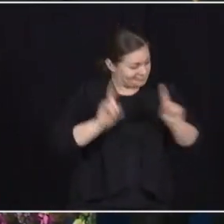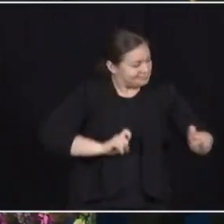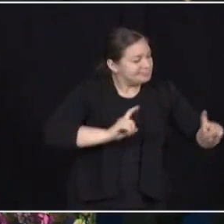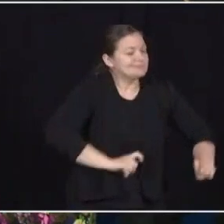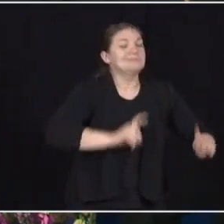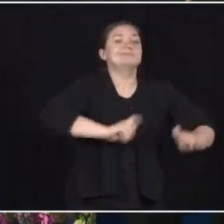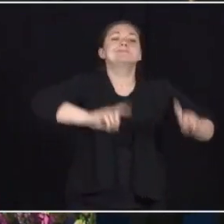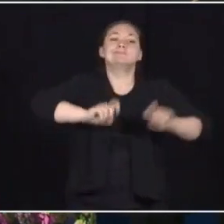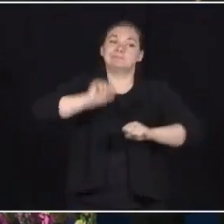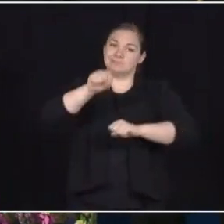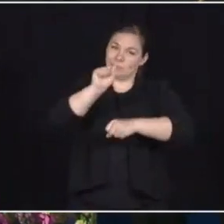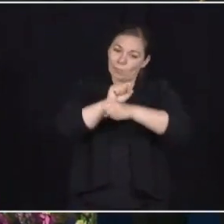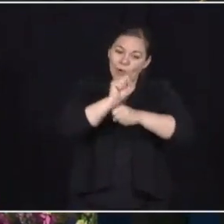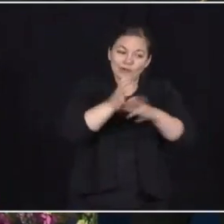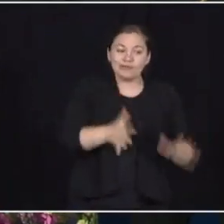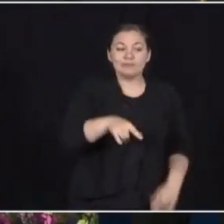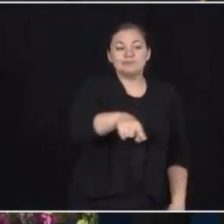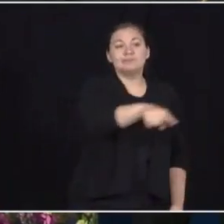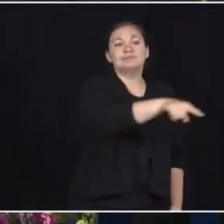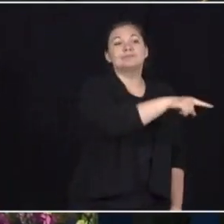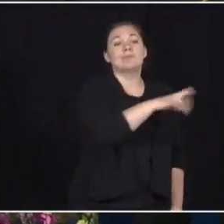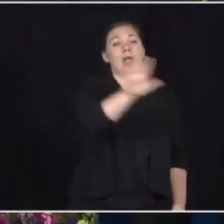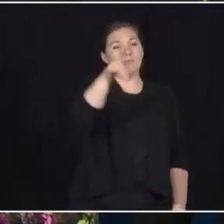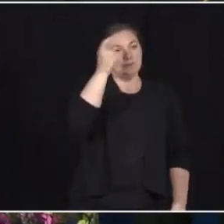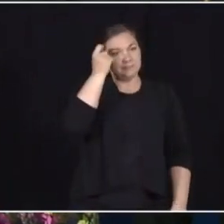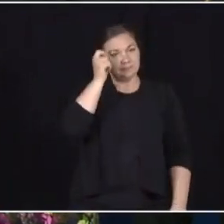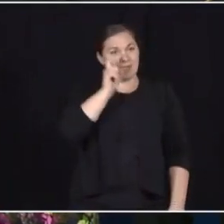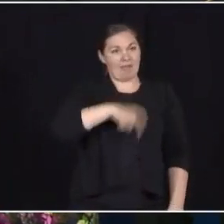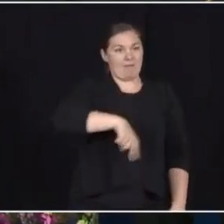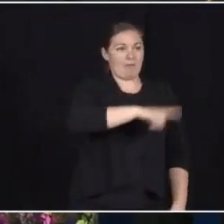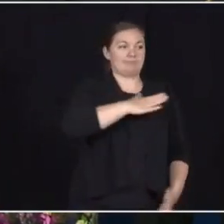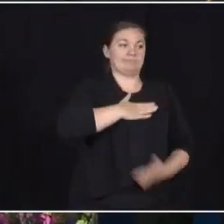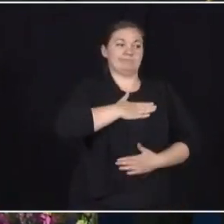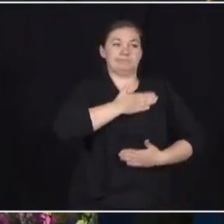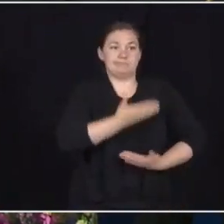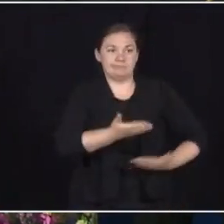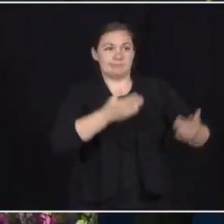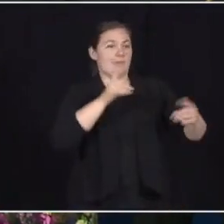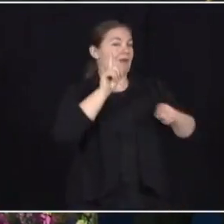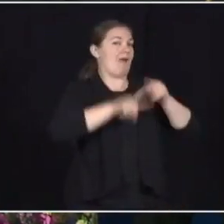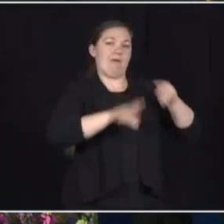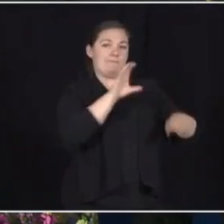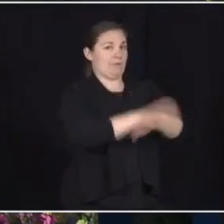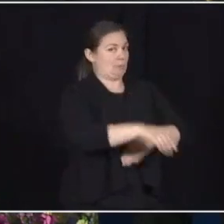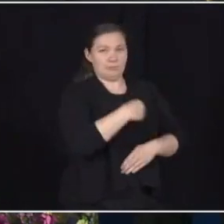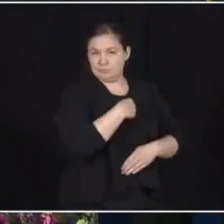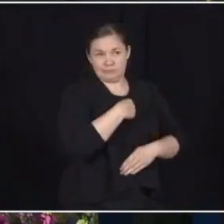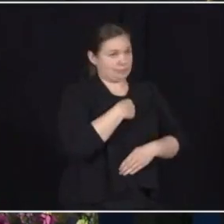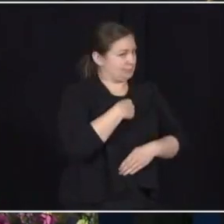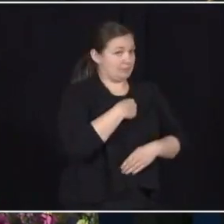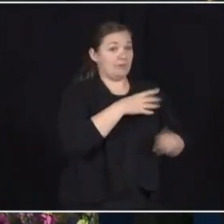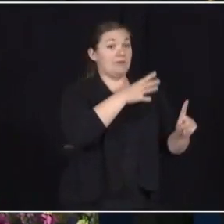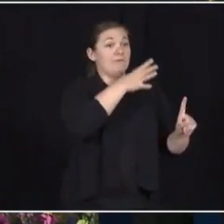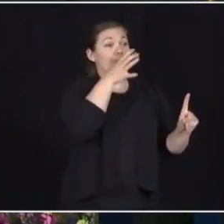We are down in the Windsor area testing migrant workers. First of all, they have to be willing to do it